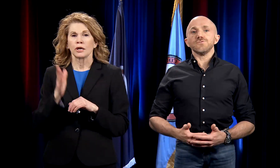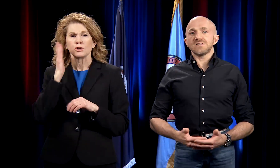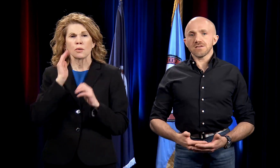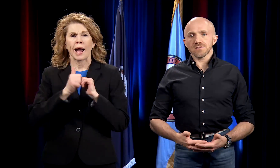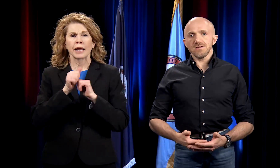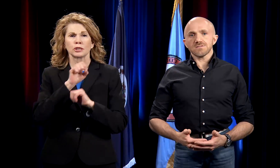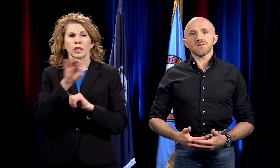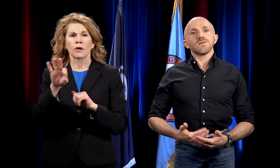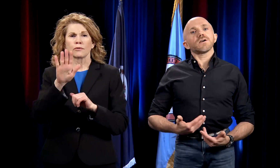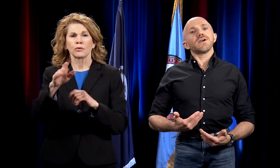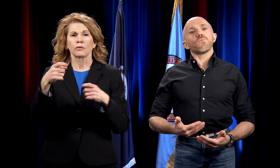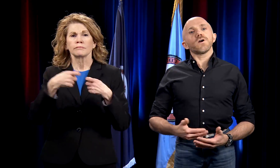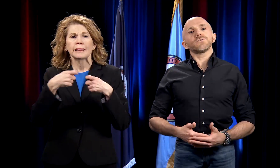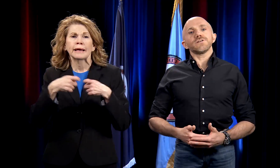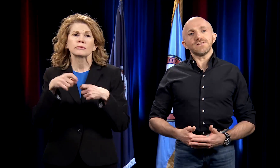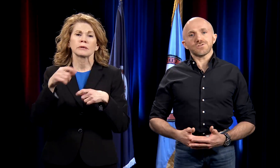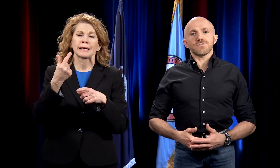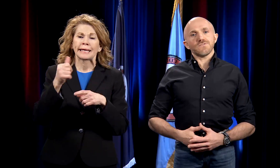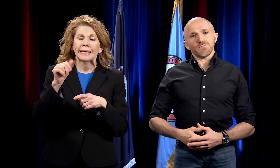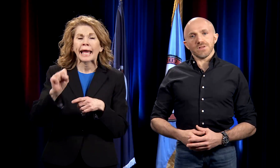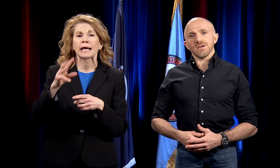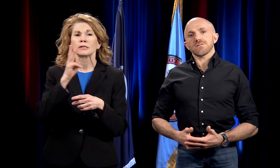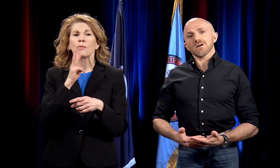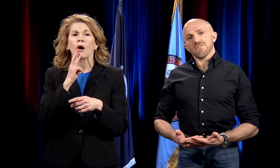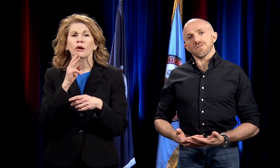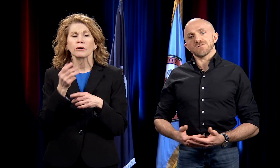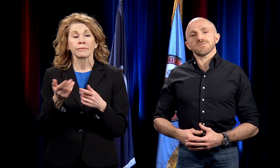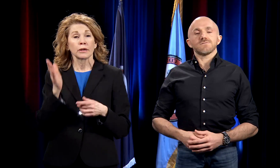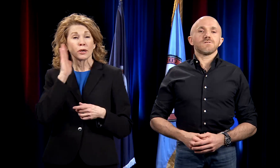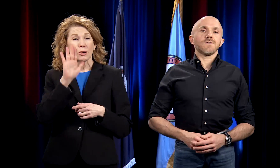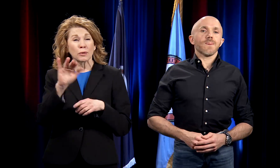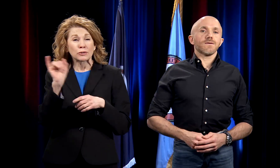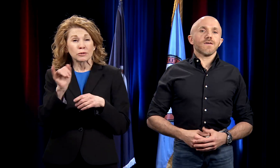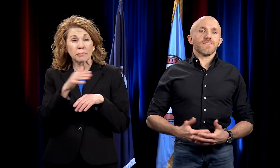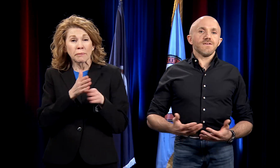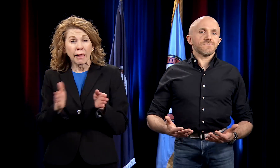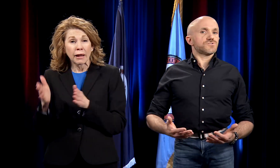utilities, and what your insurance plan covers? These are